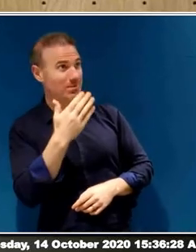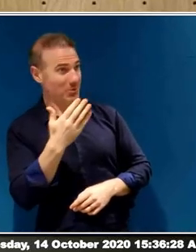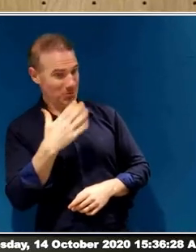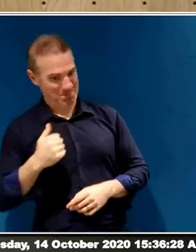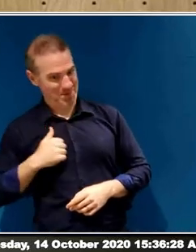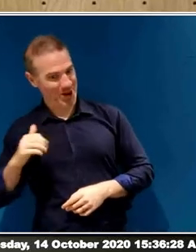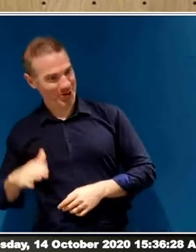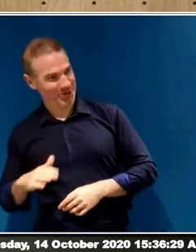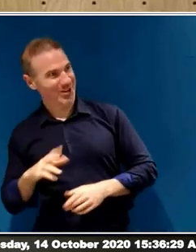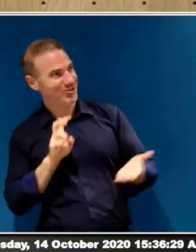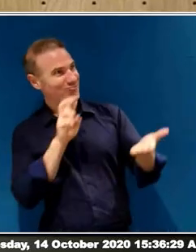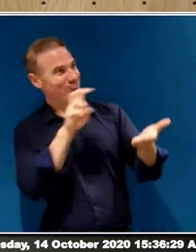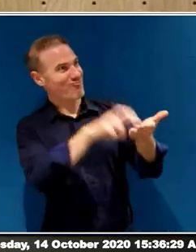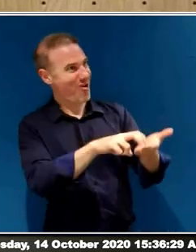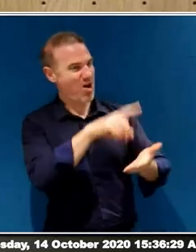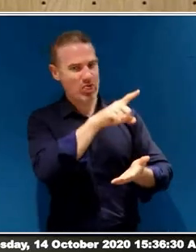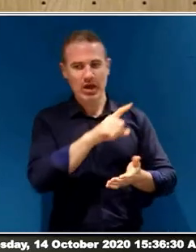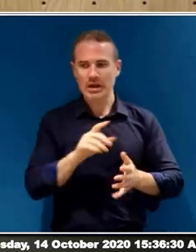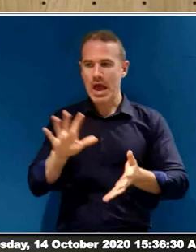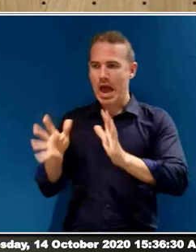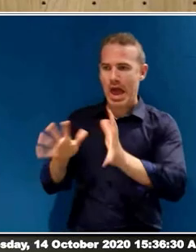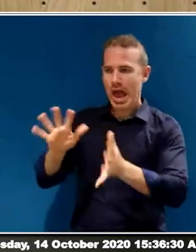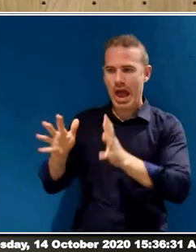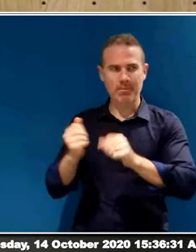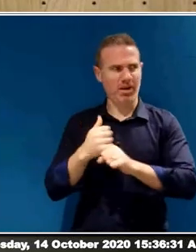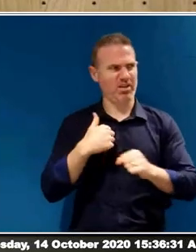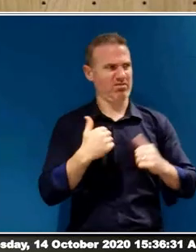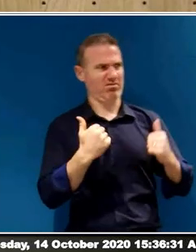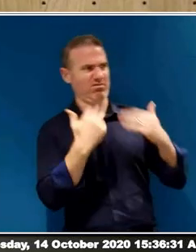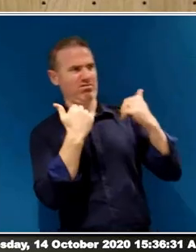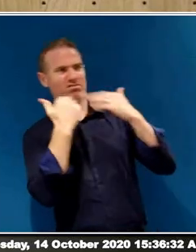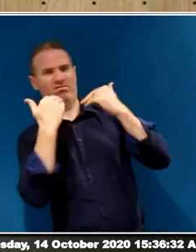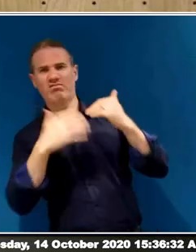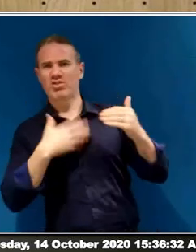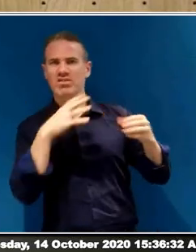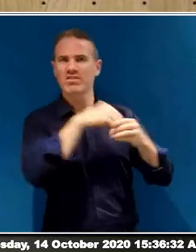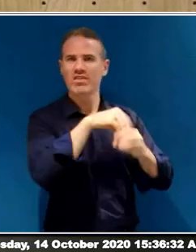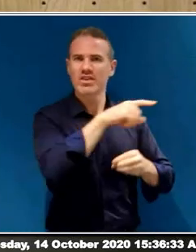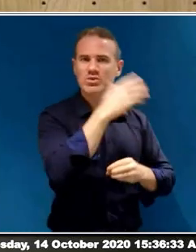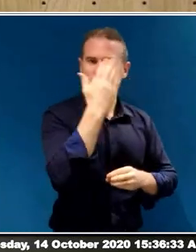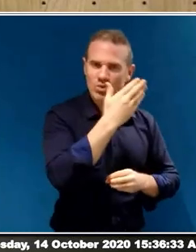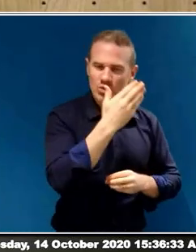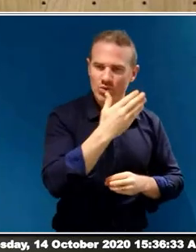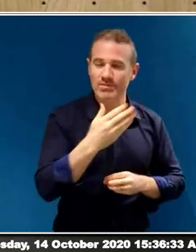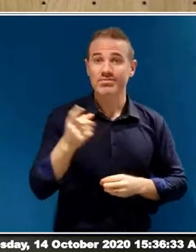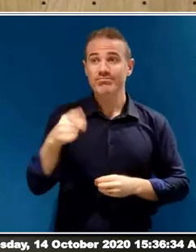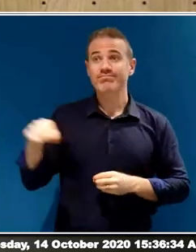11 per cent of families told us that their child's enrolment in a mainstream school had been denied.